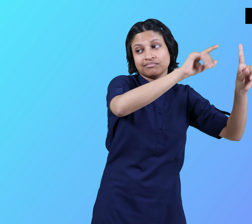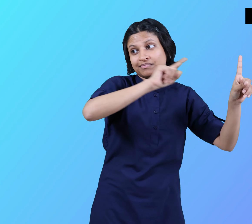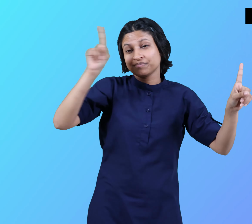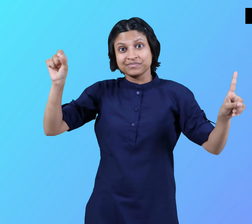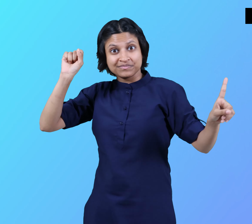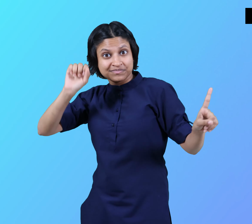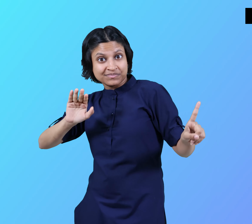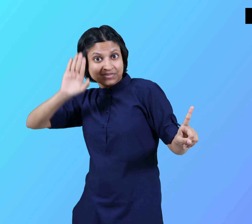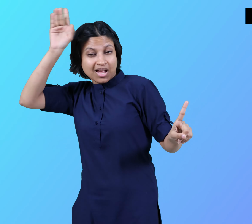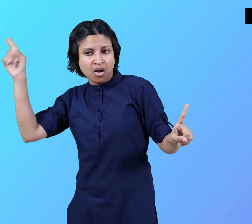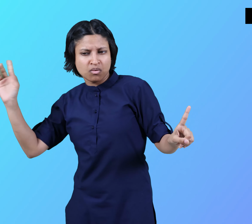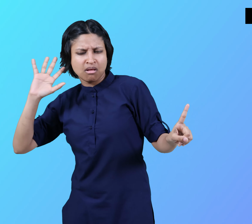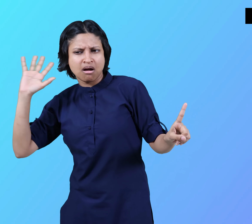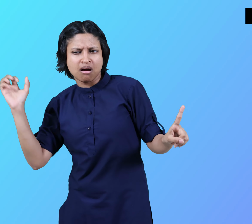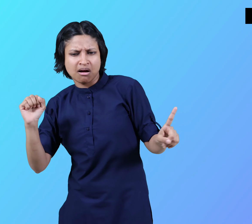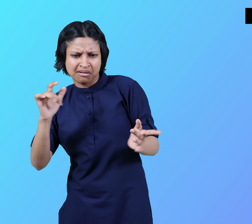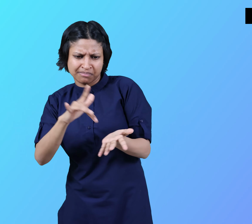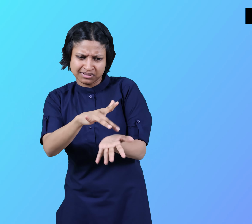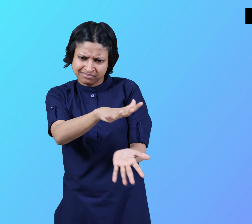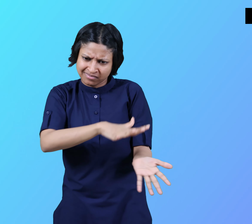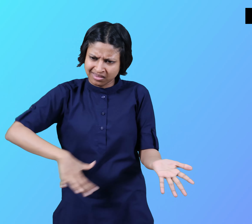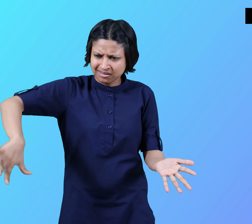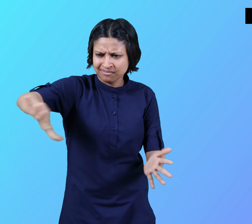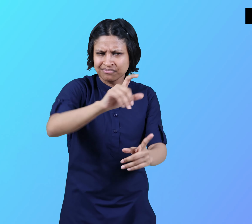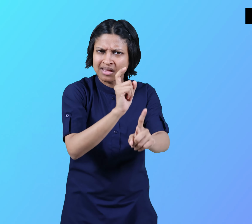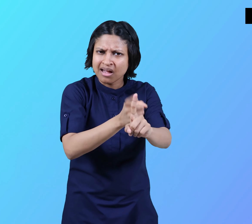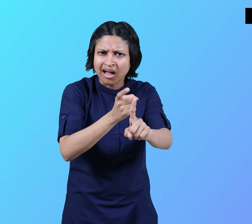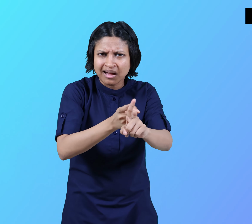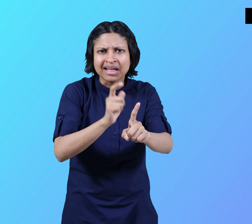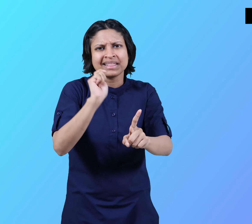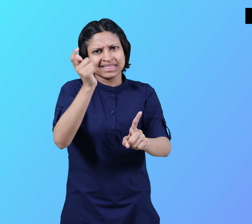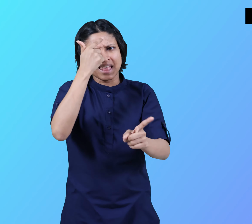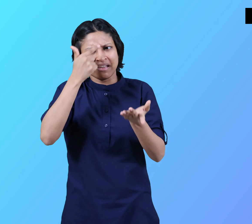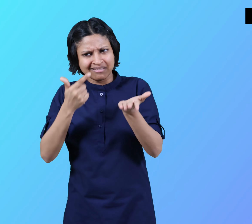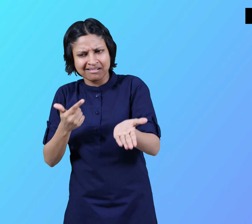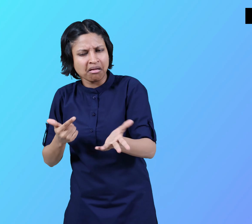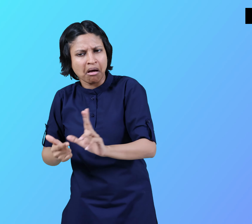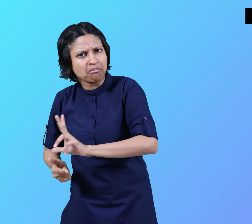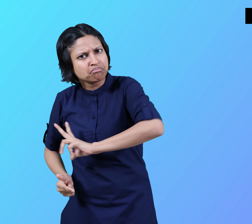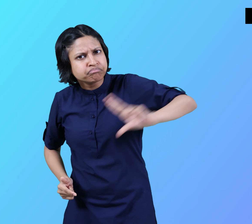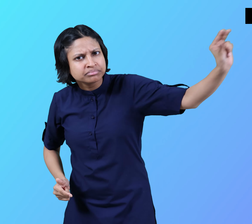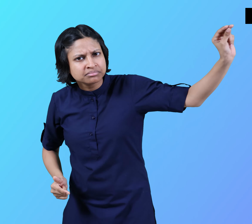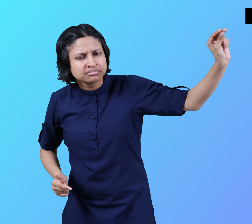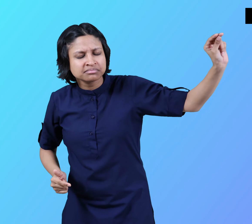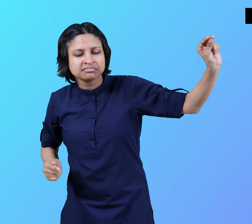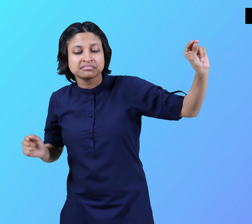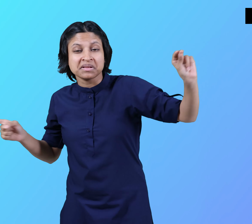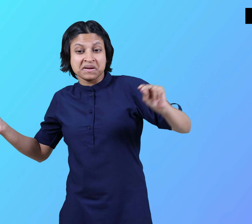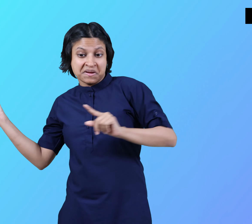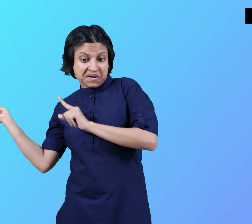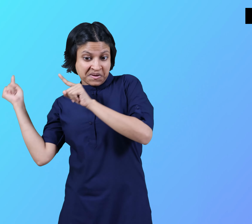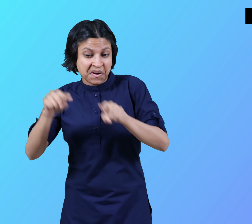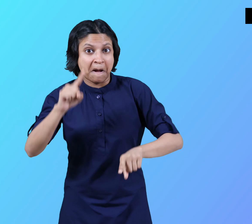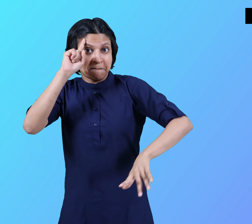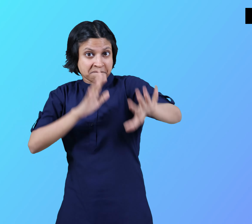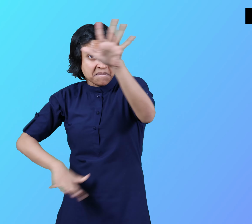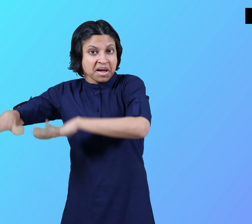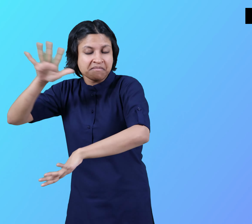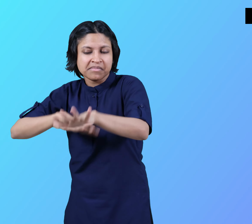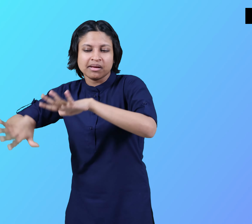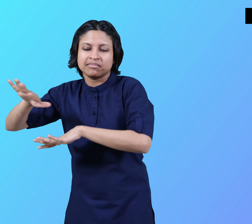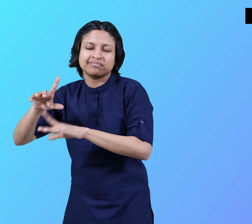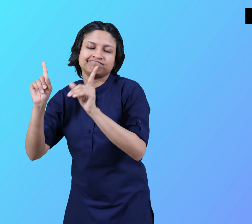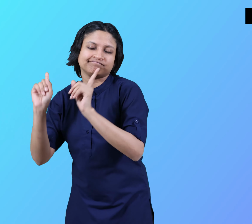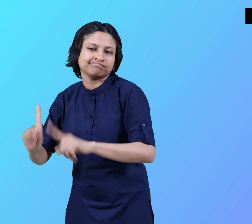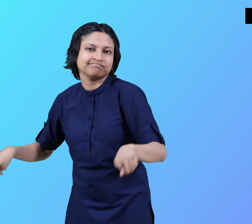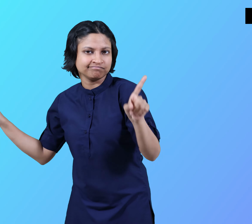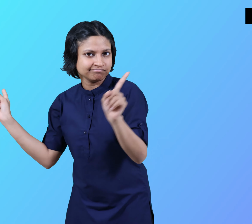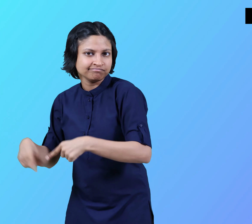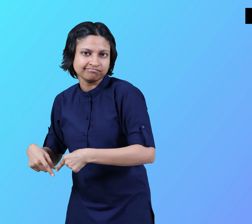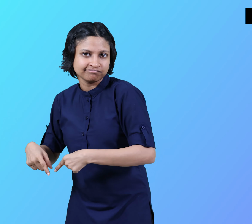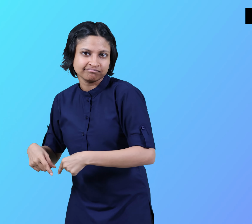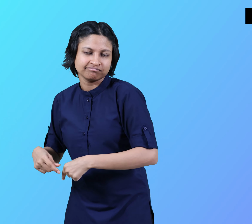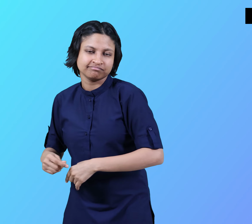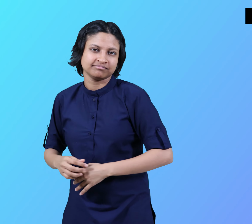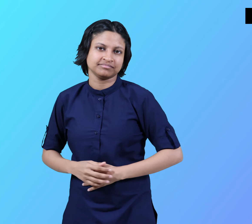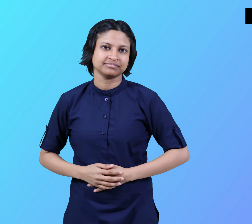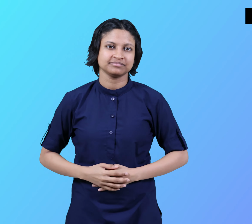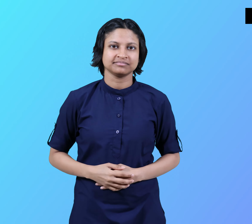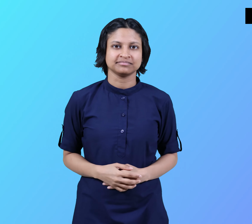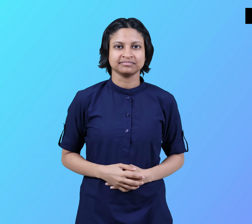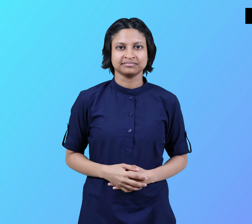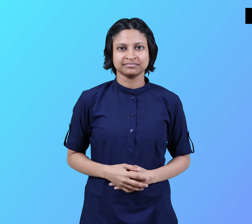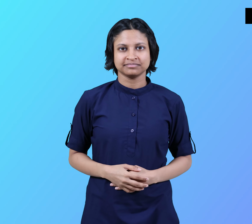Saul found out that David had escaped from Keilah, so he did not go to that city.